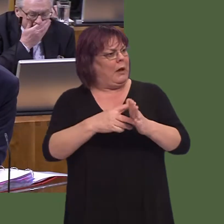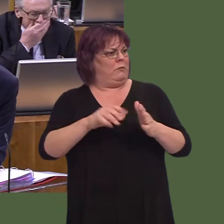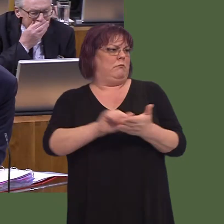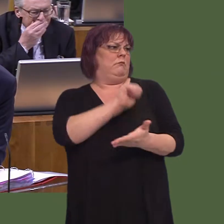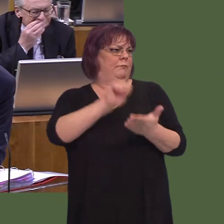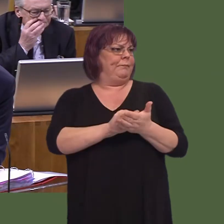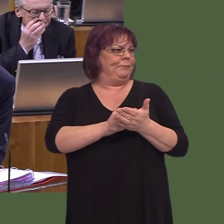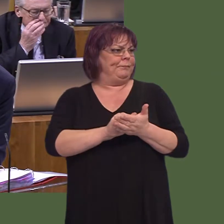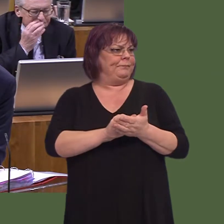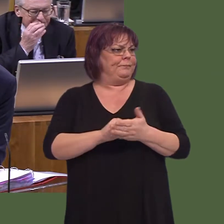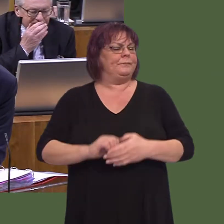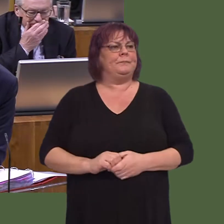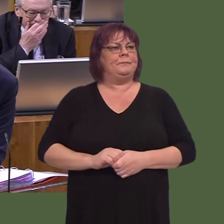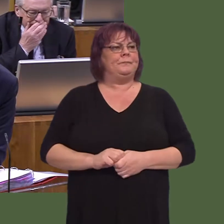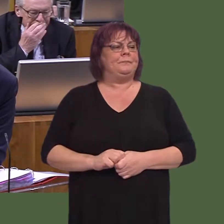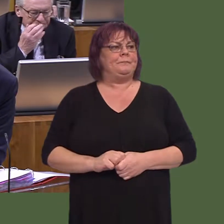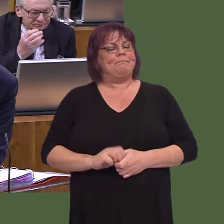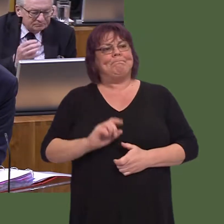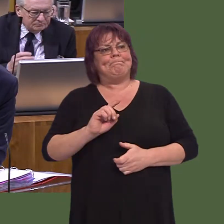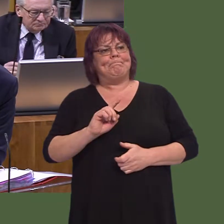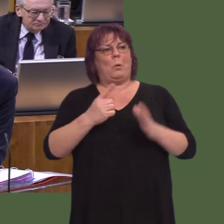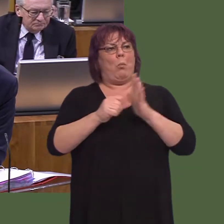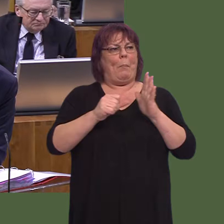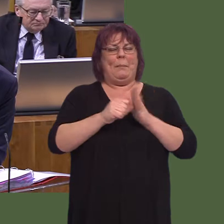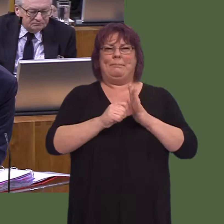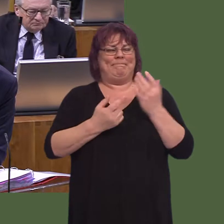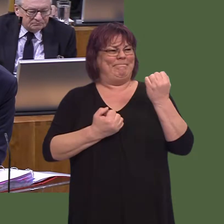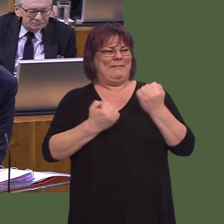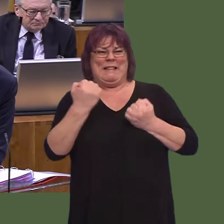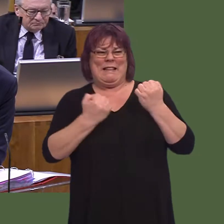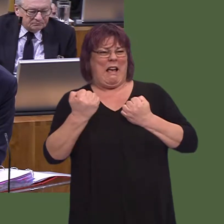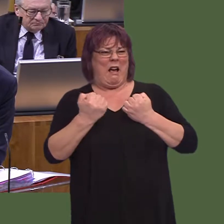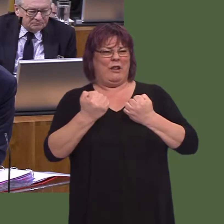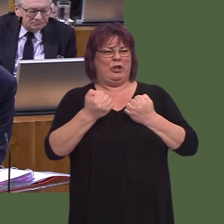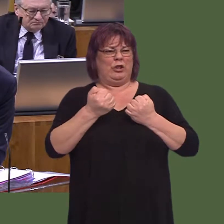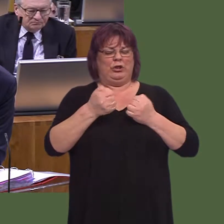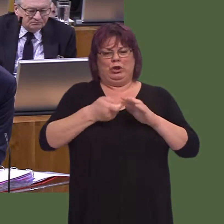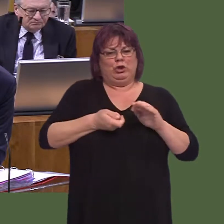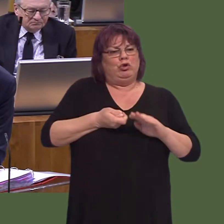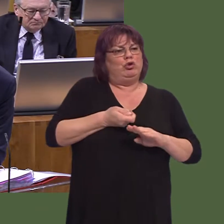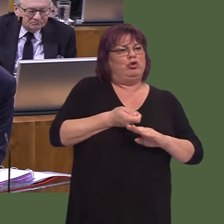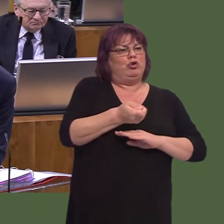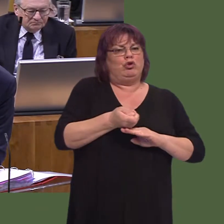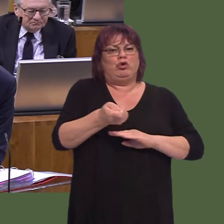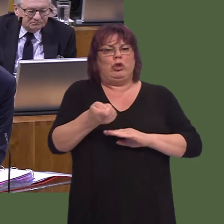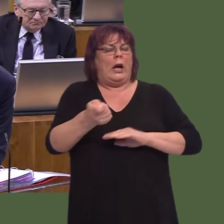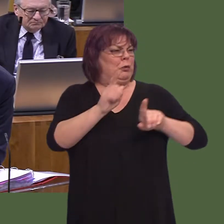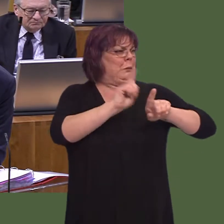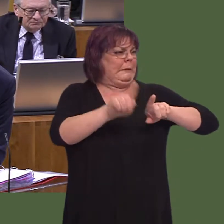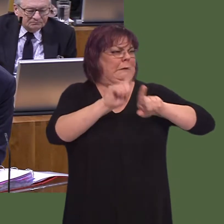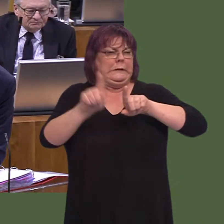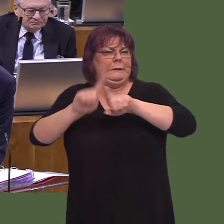One of the problems is thereís such a diversity as regards the way in which cars can be charged.